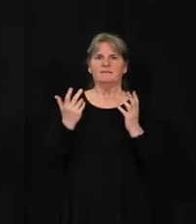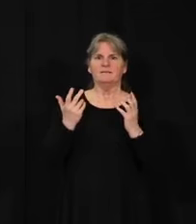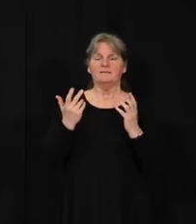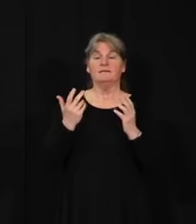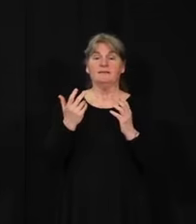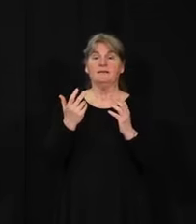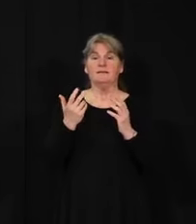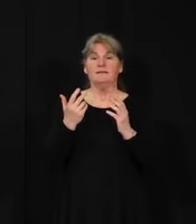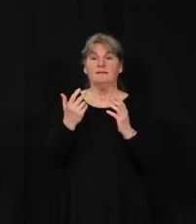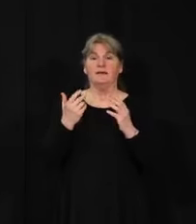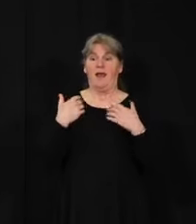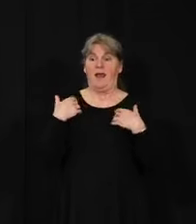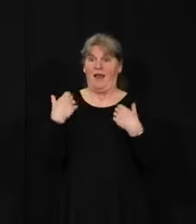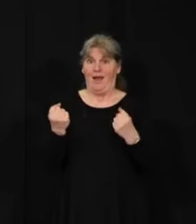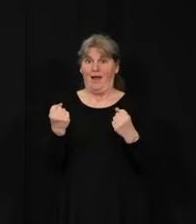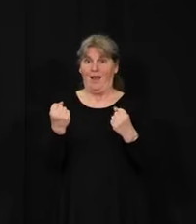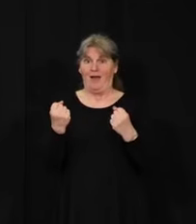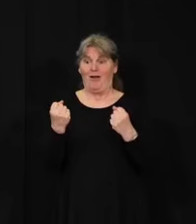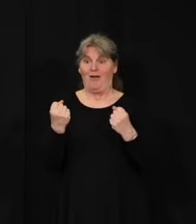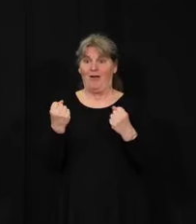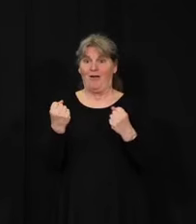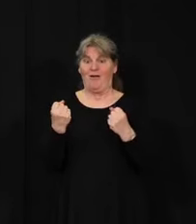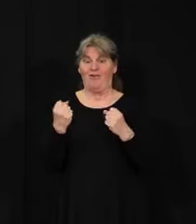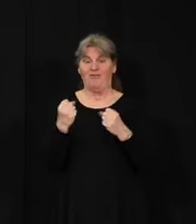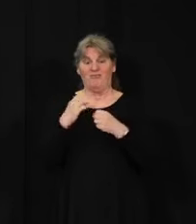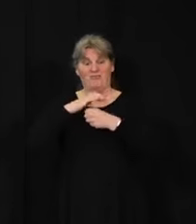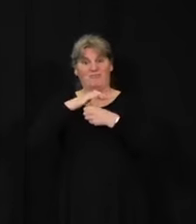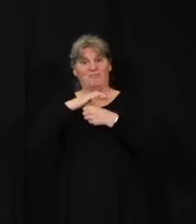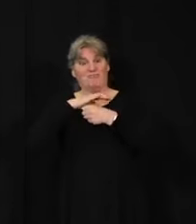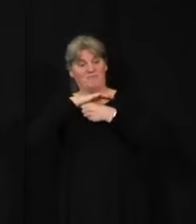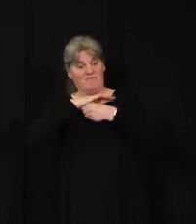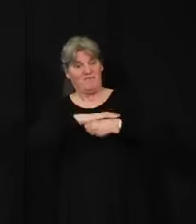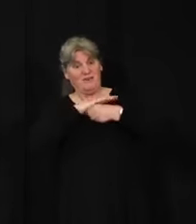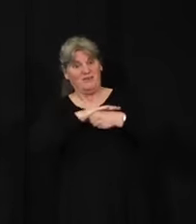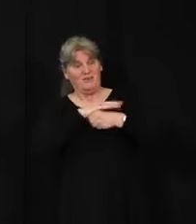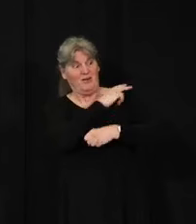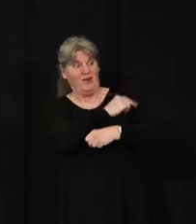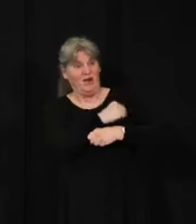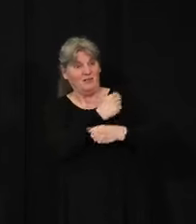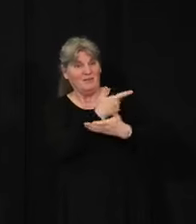reduce the curve, reduce the strain on the medical community,